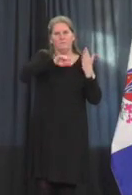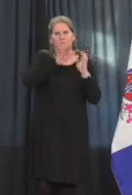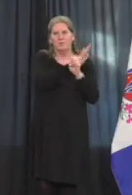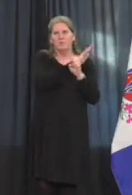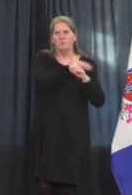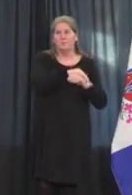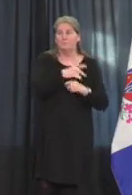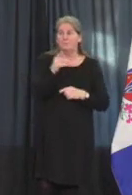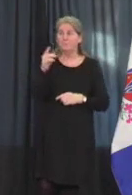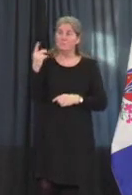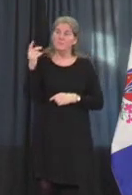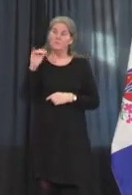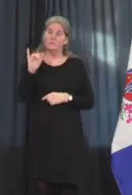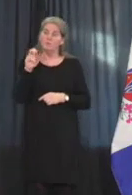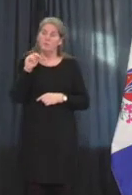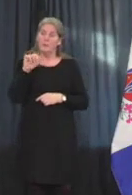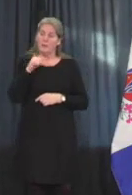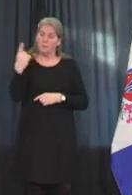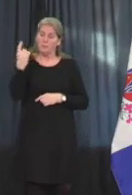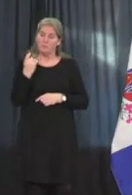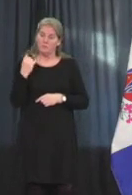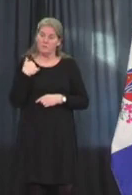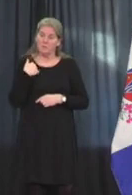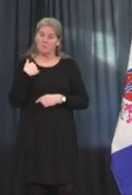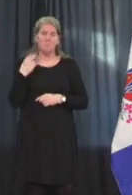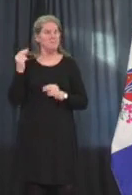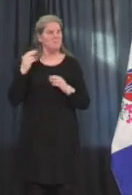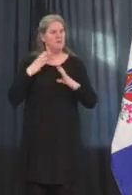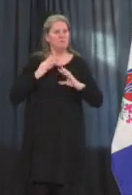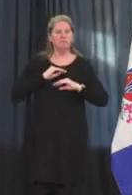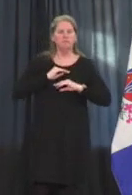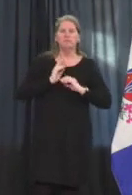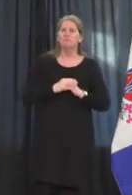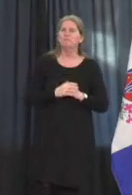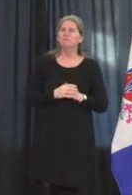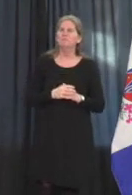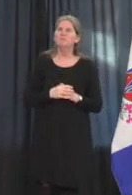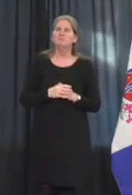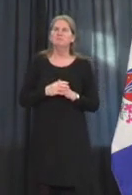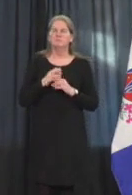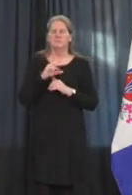FOLLOWUP TO THAT? NO. THANK YOU. GABRIELLE WITH THE WHITEHORSE